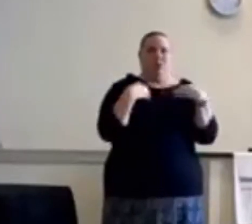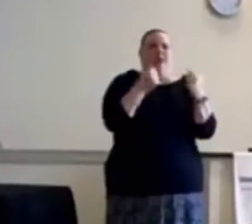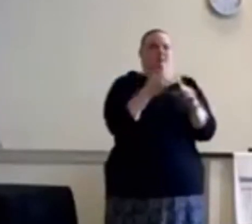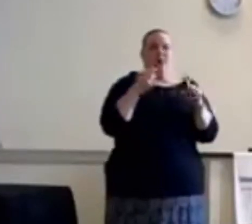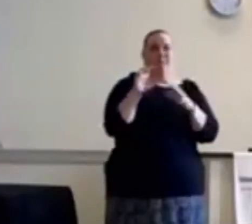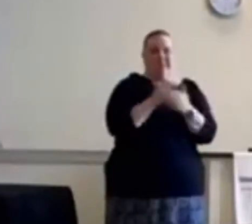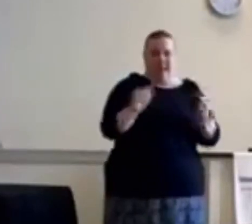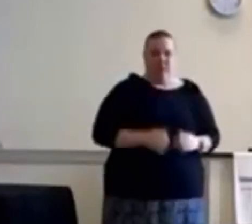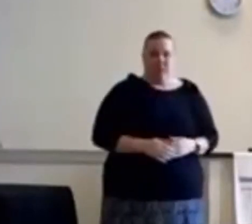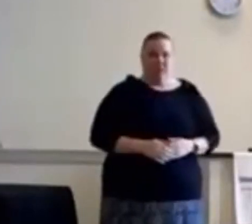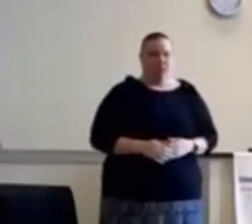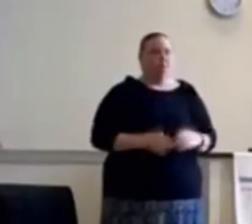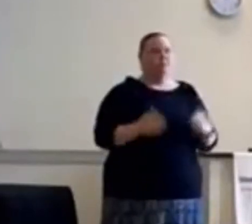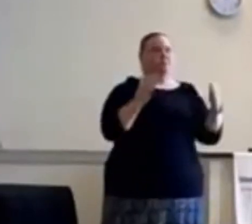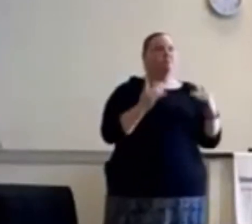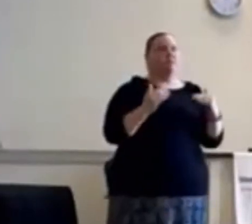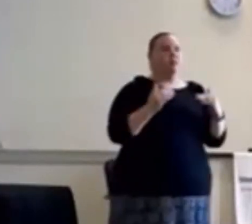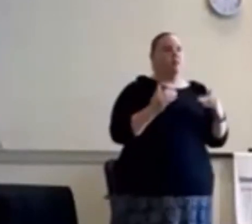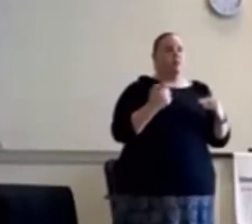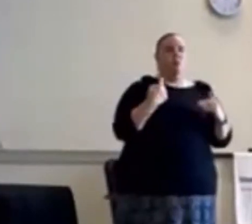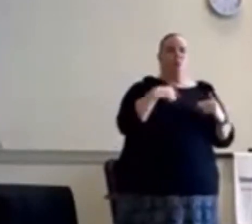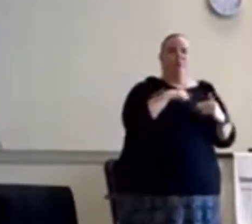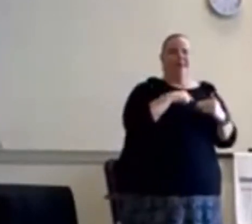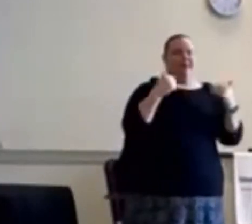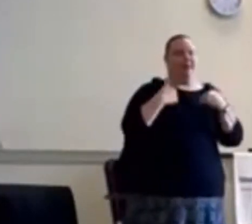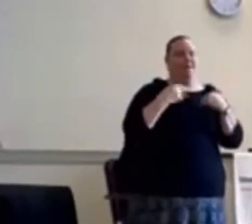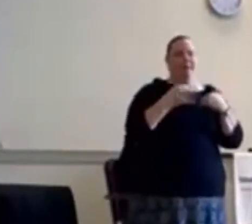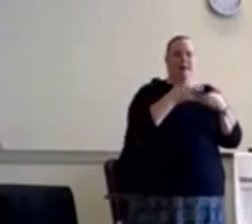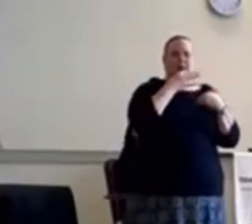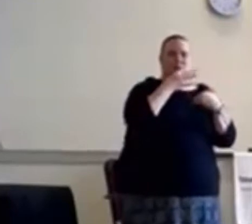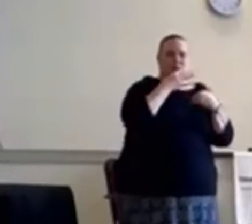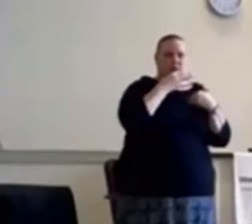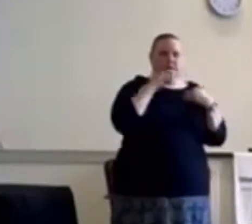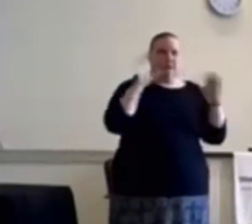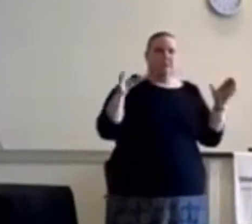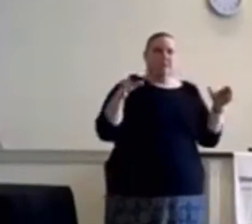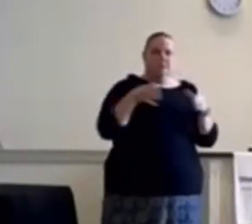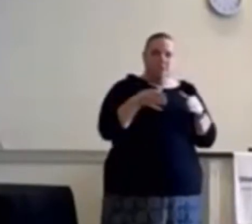Globally we bring our expertise and leadership to disaster risk reduction,